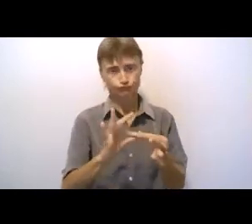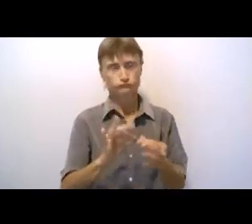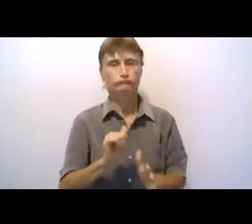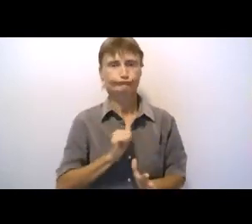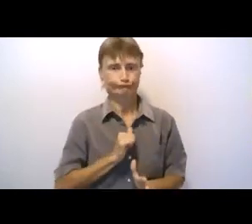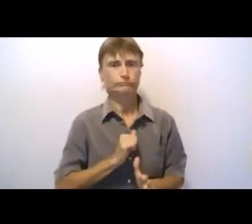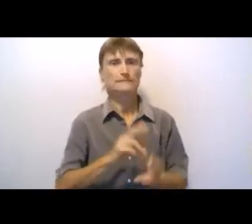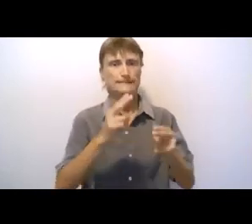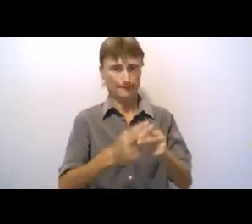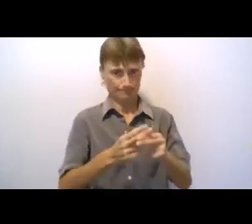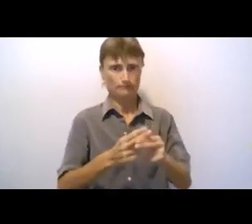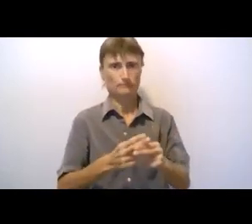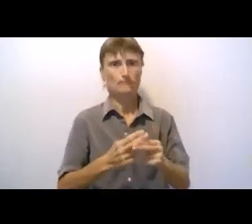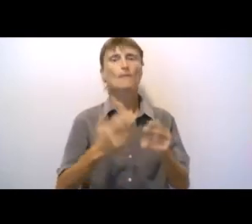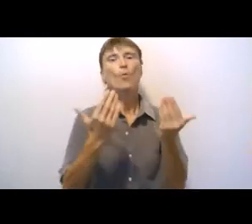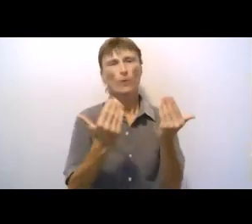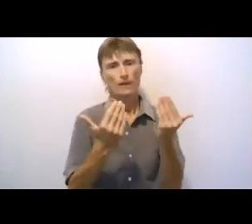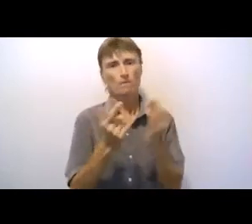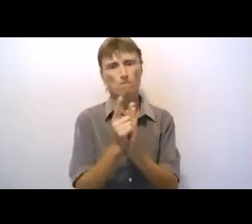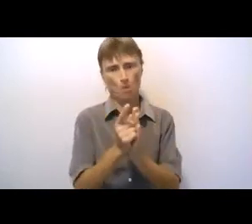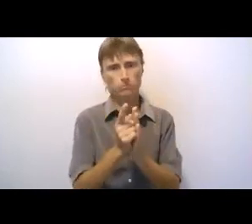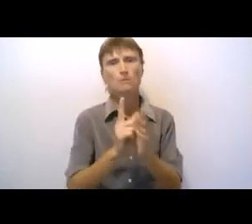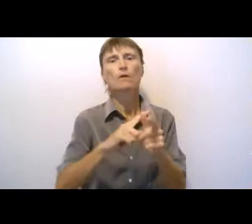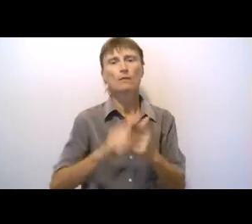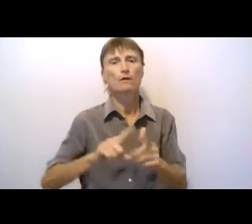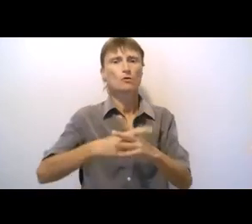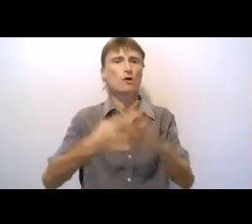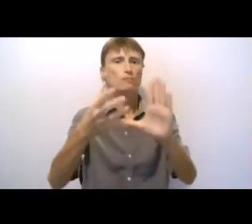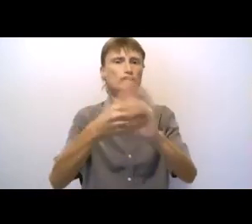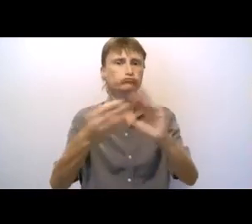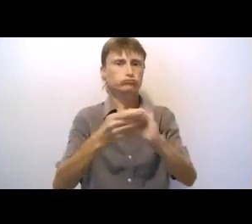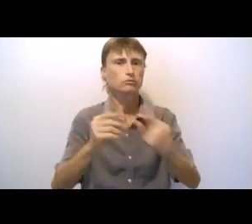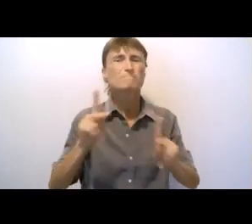please use the menu function to update your name, so it's easier to find you. You can